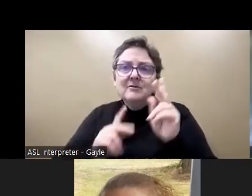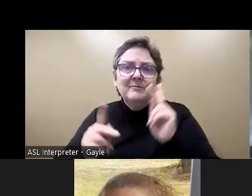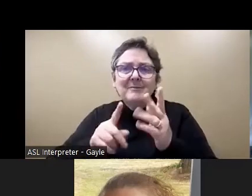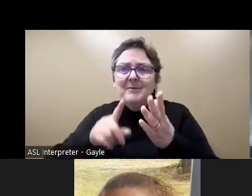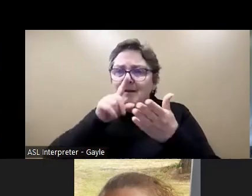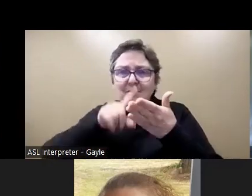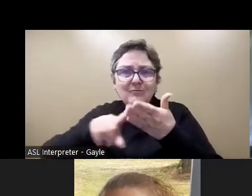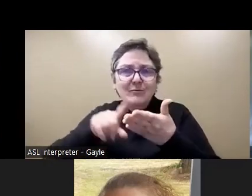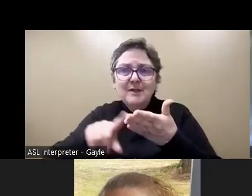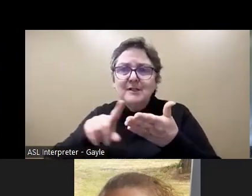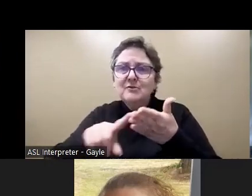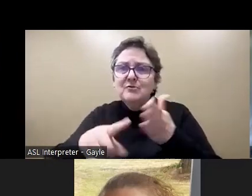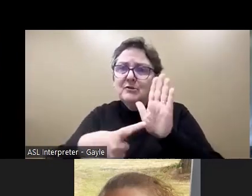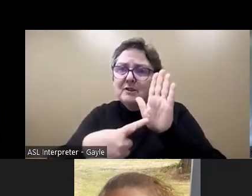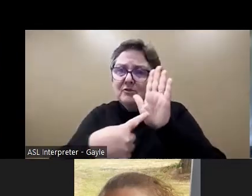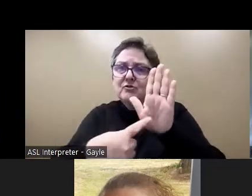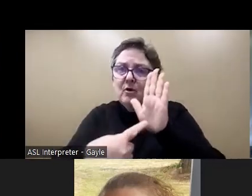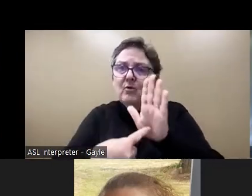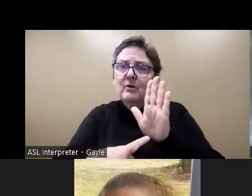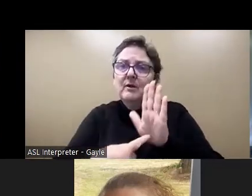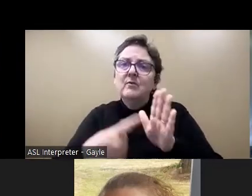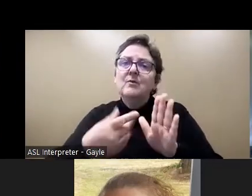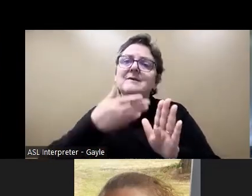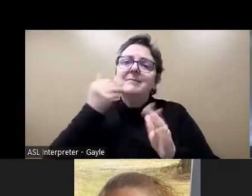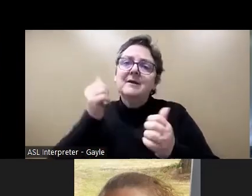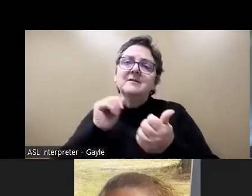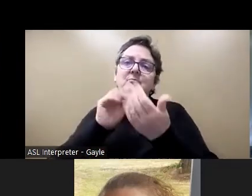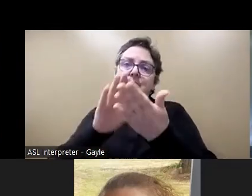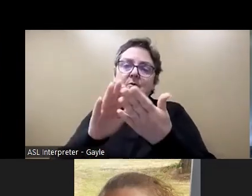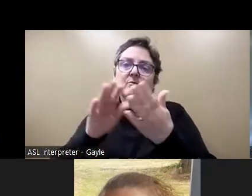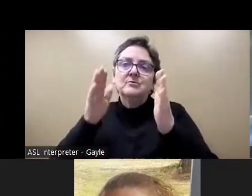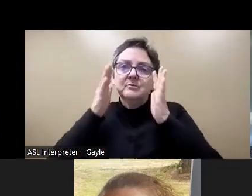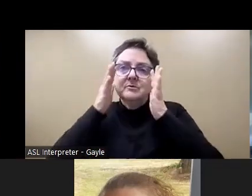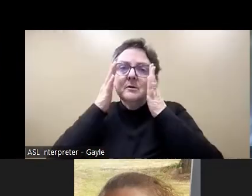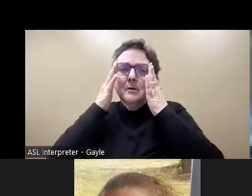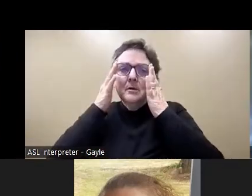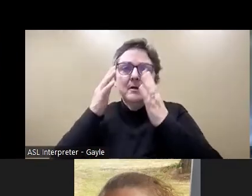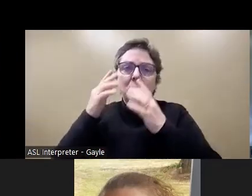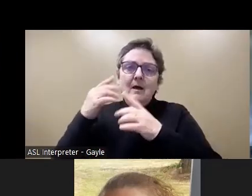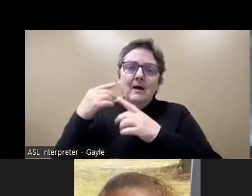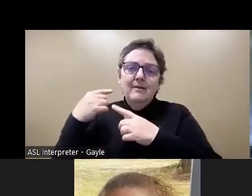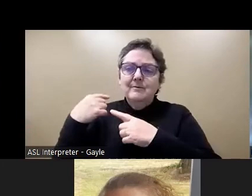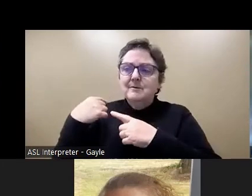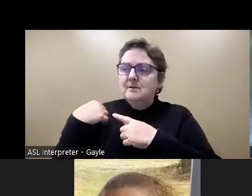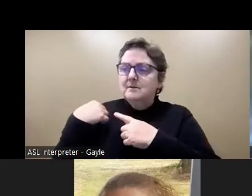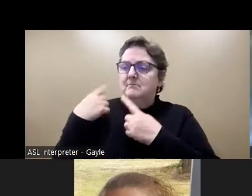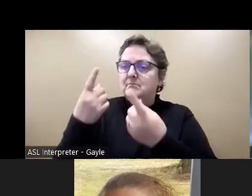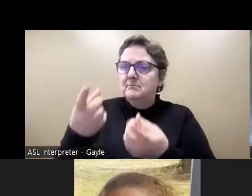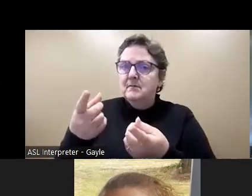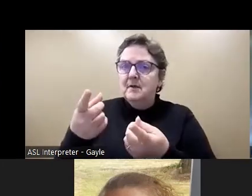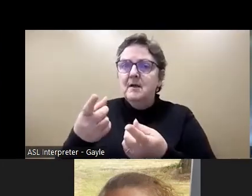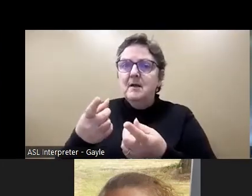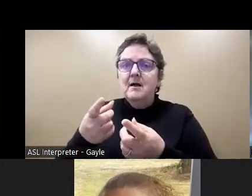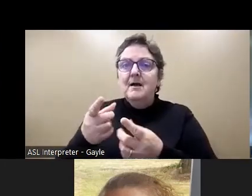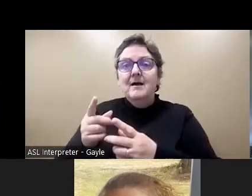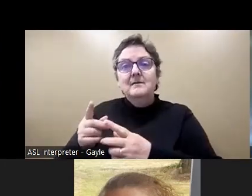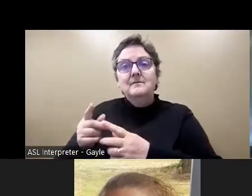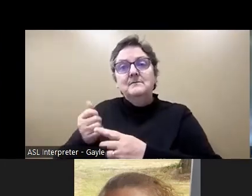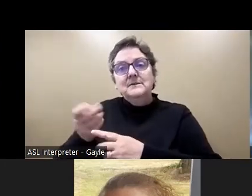for a number of years. And there's a a continuous thread of both individuals who've been working on this in various committees,